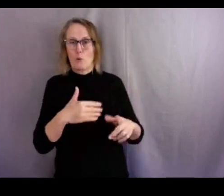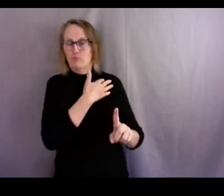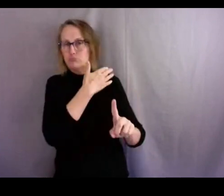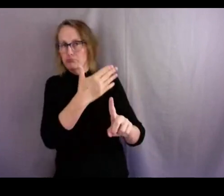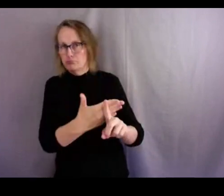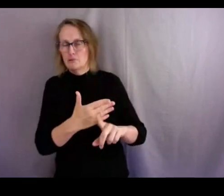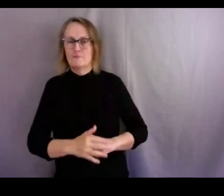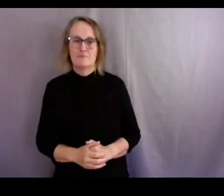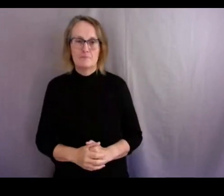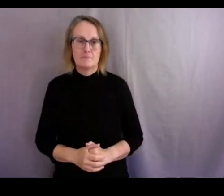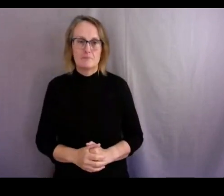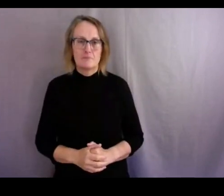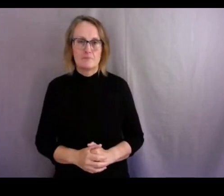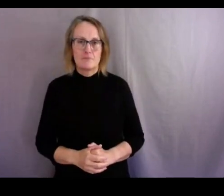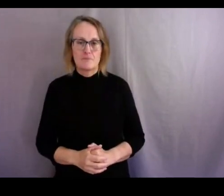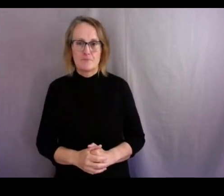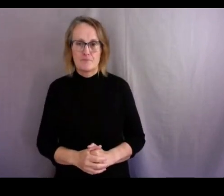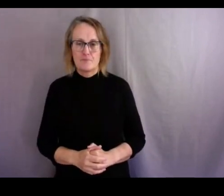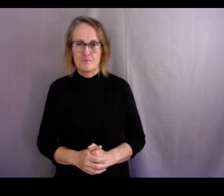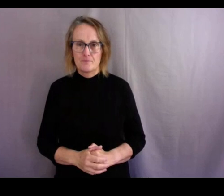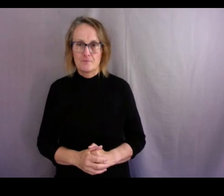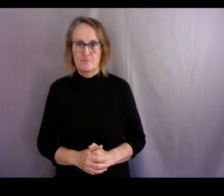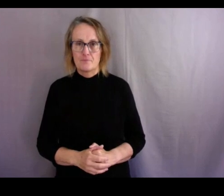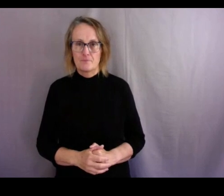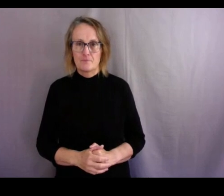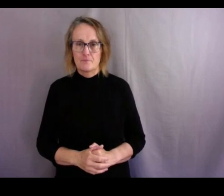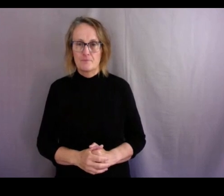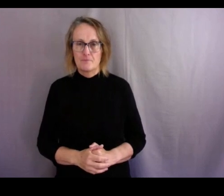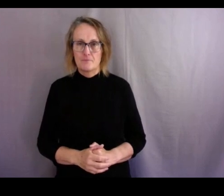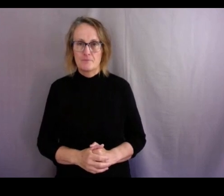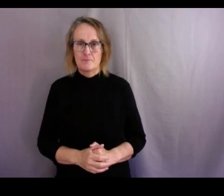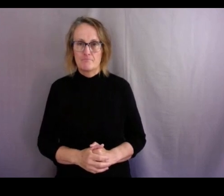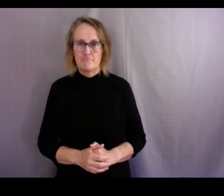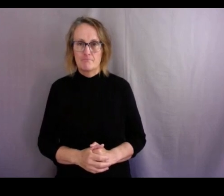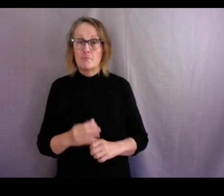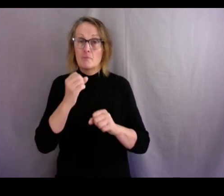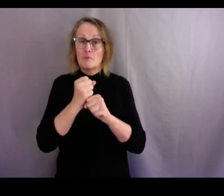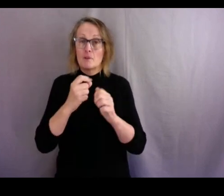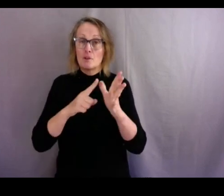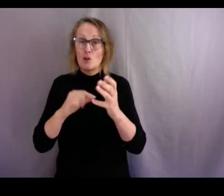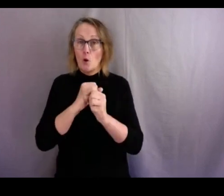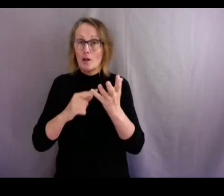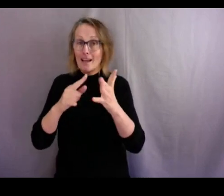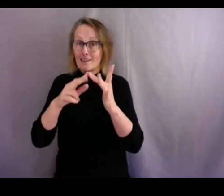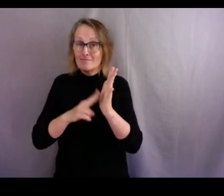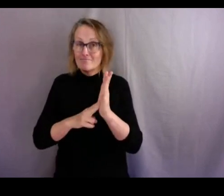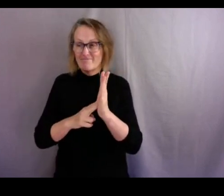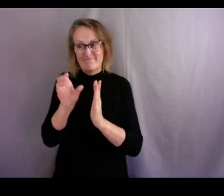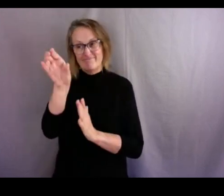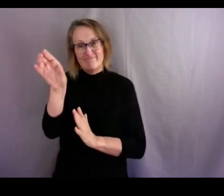There's a received image of Gauguin, an artist of spirituality, myth, and dream,